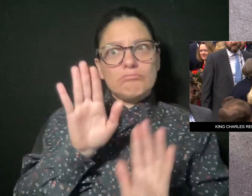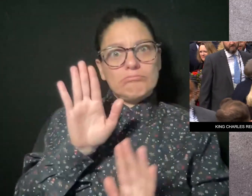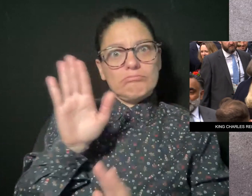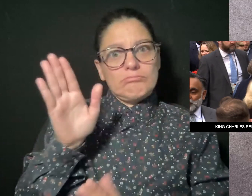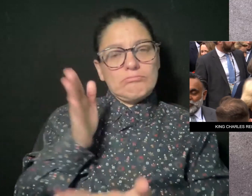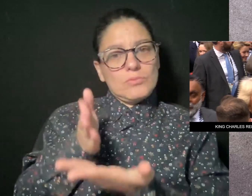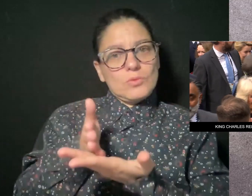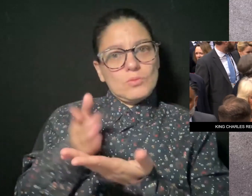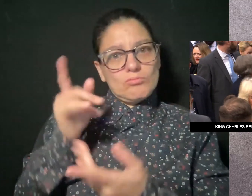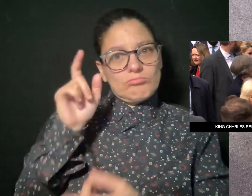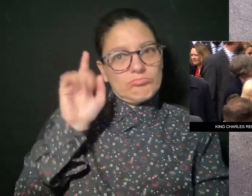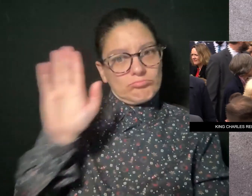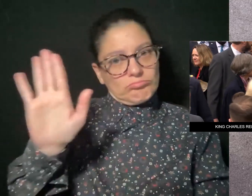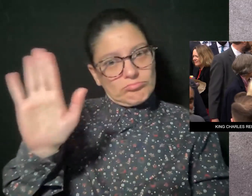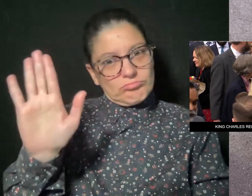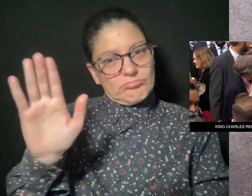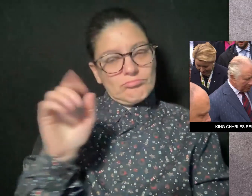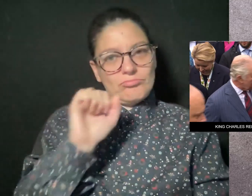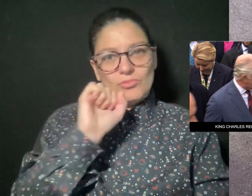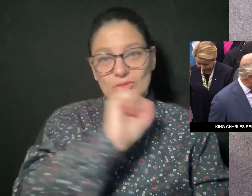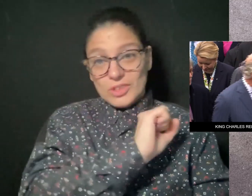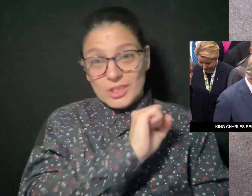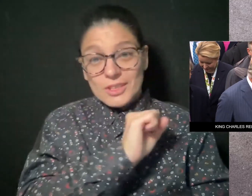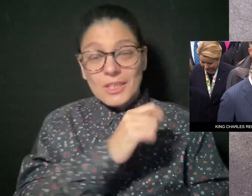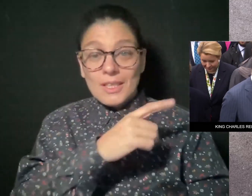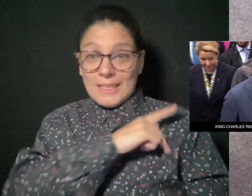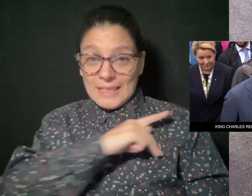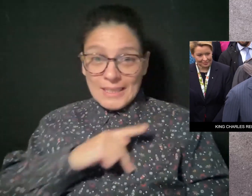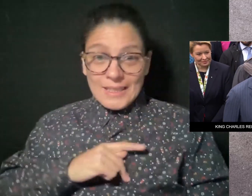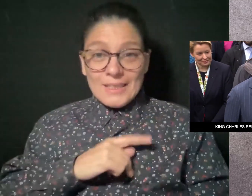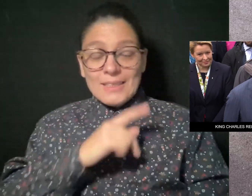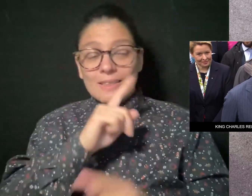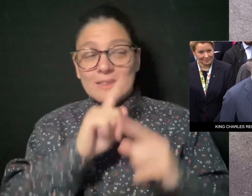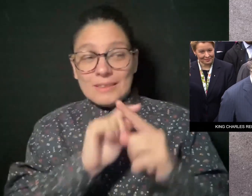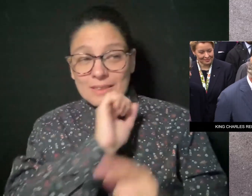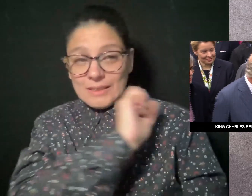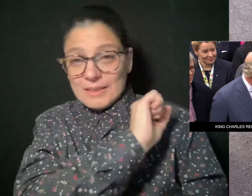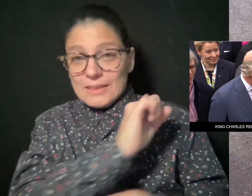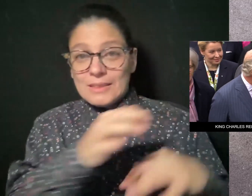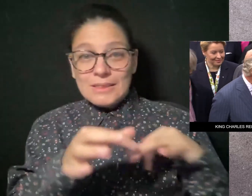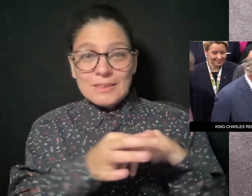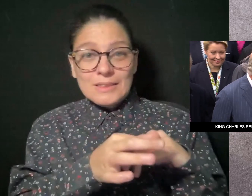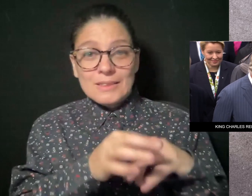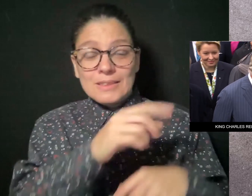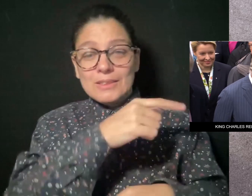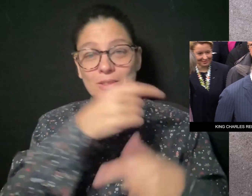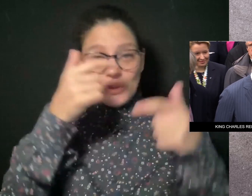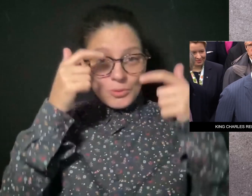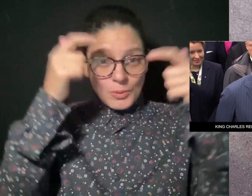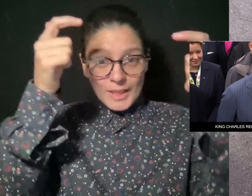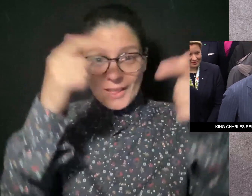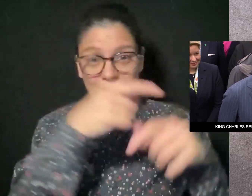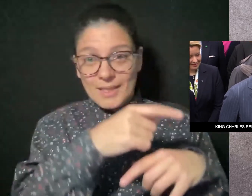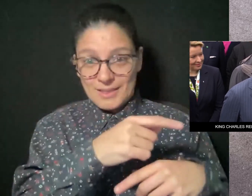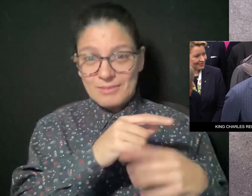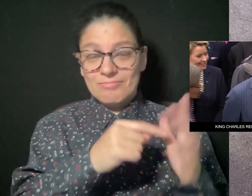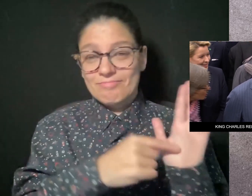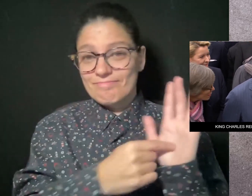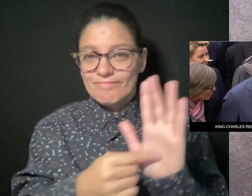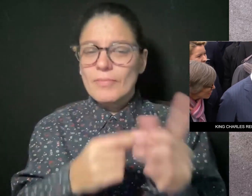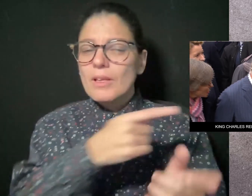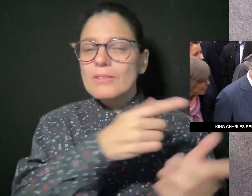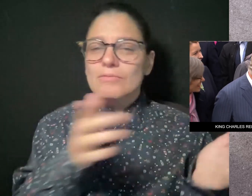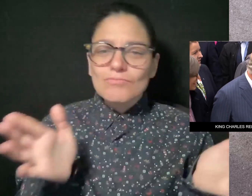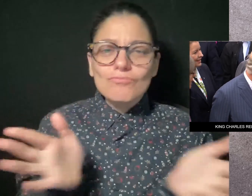the post says the quiche was quote chosen personally by the king and queen consort and